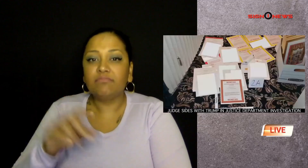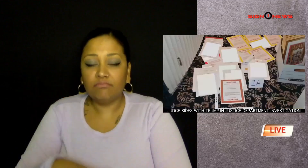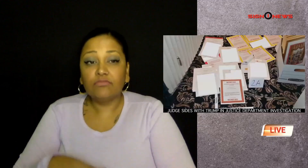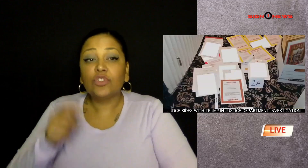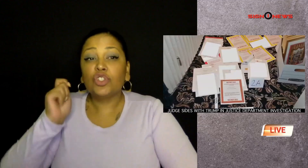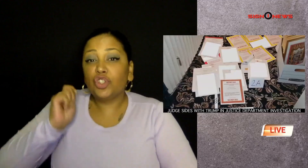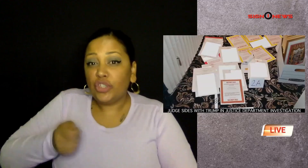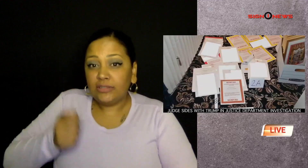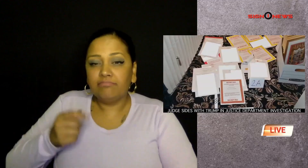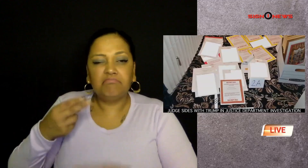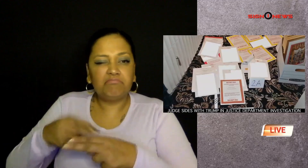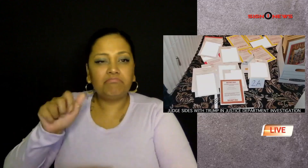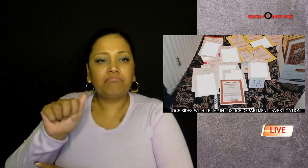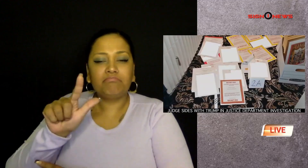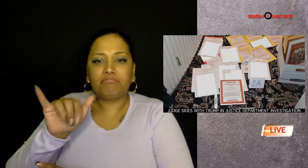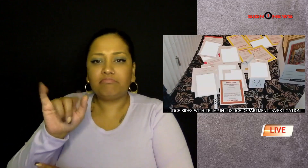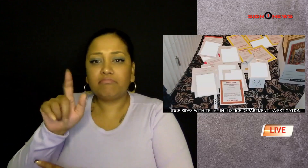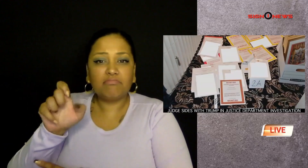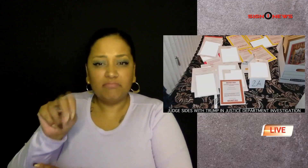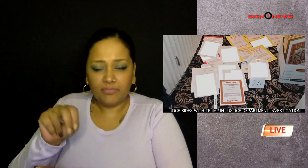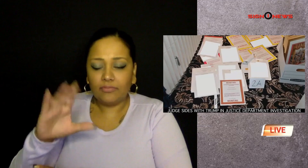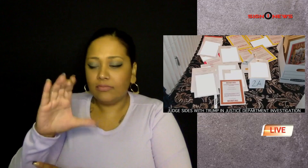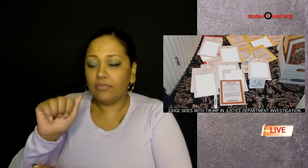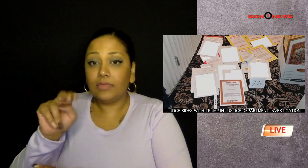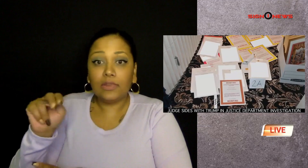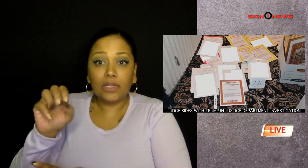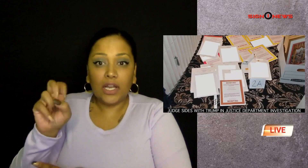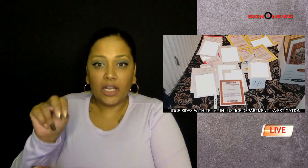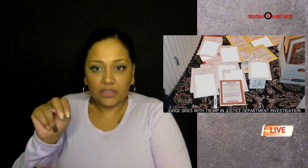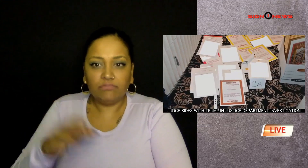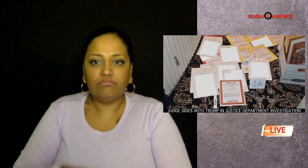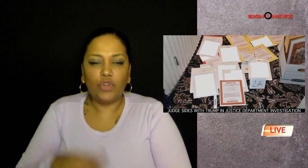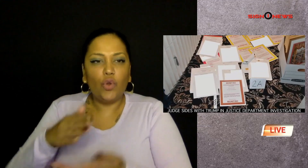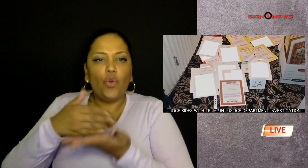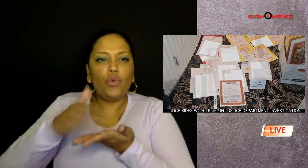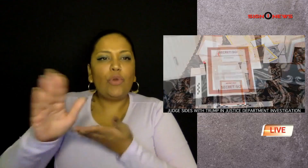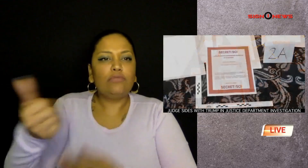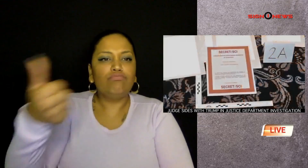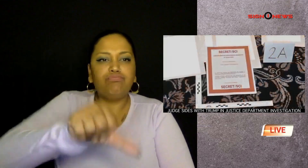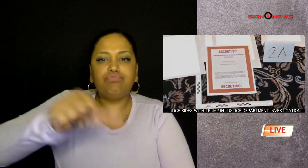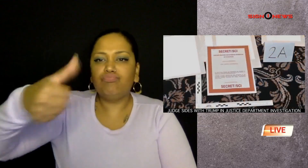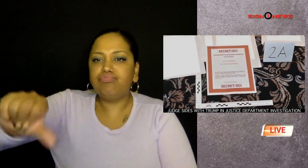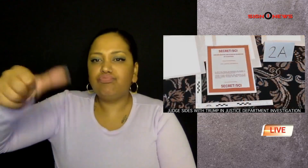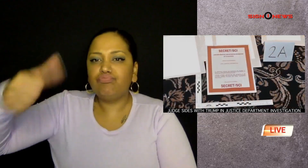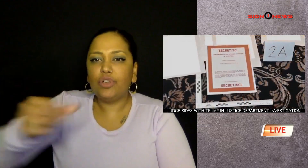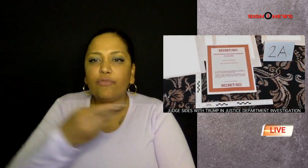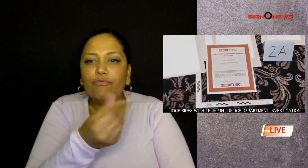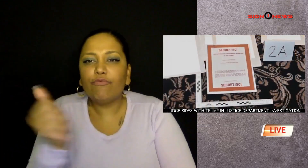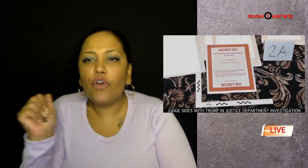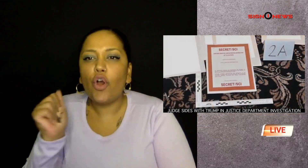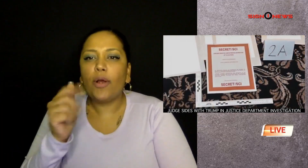US District Judge Eileen Cannon rejected several aspects of the plan that